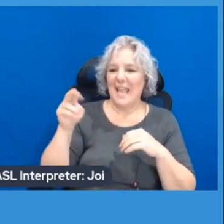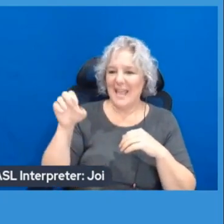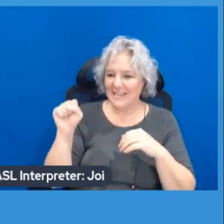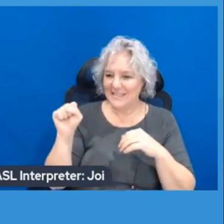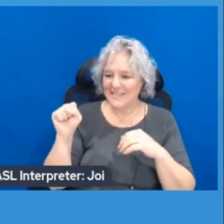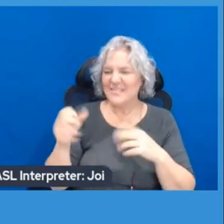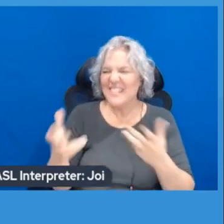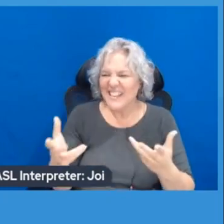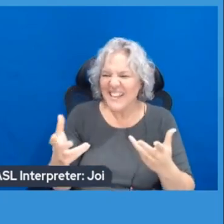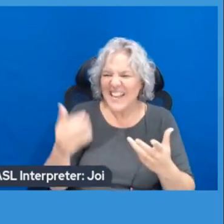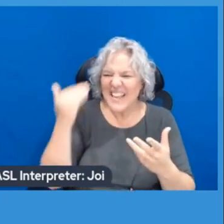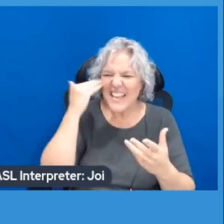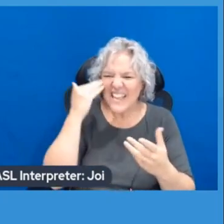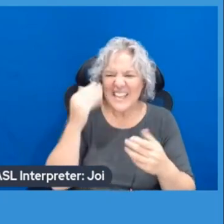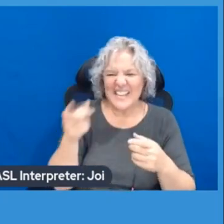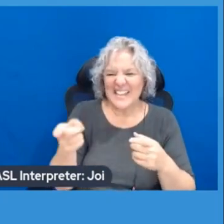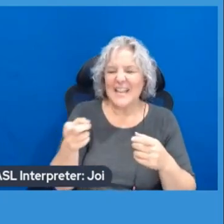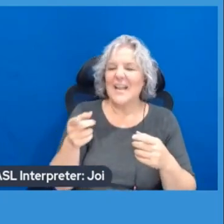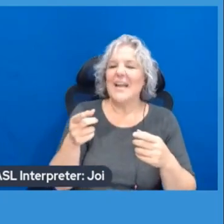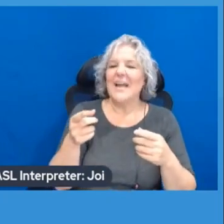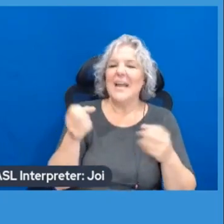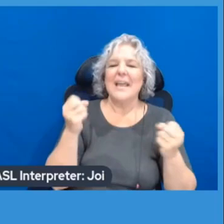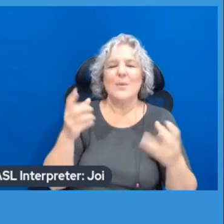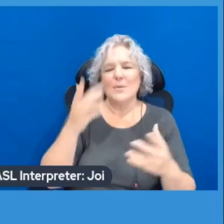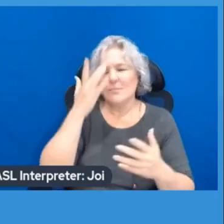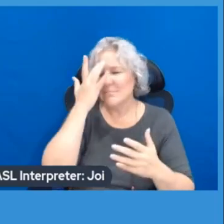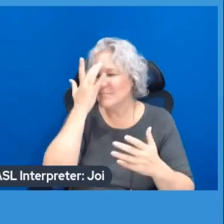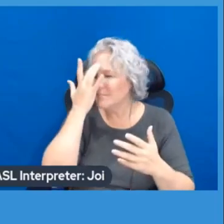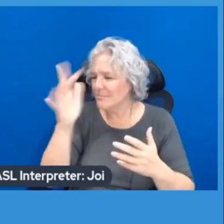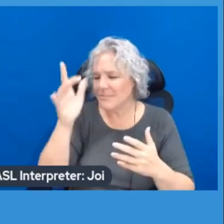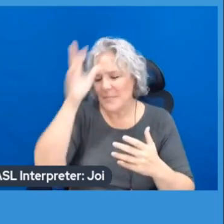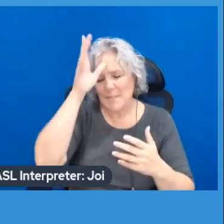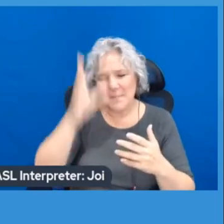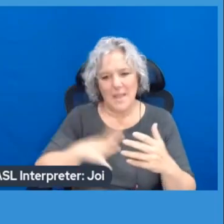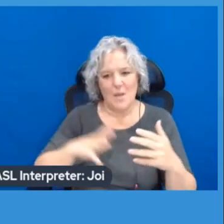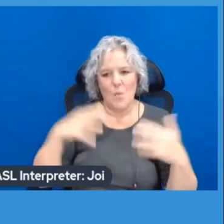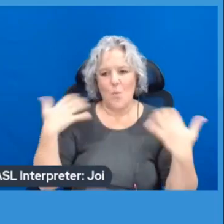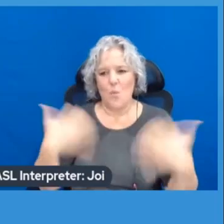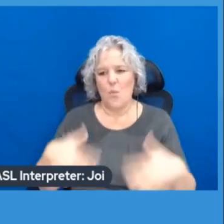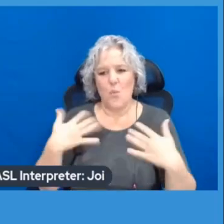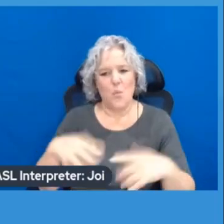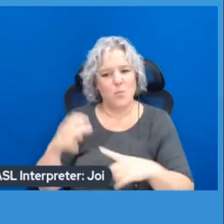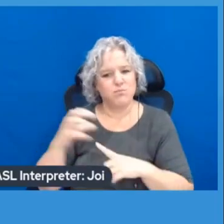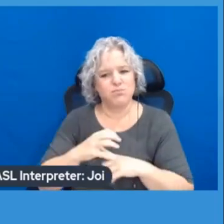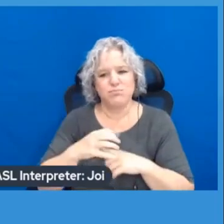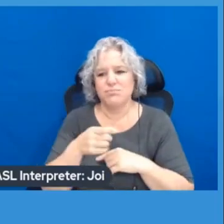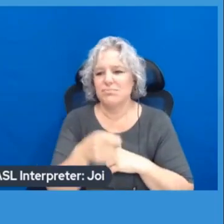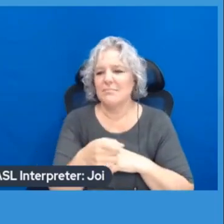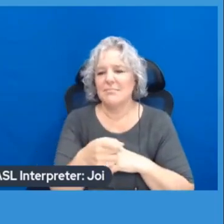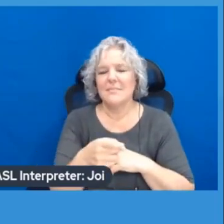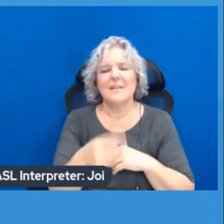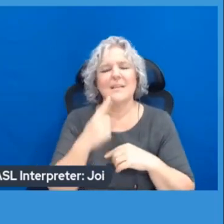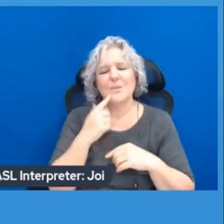He was one of the most brilliant men I ever met. He was kind,